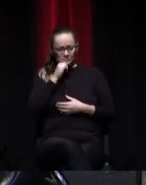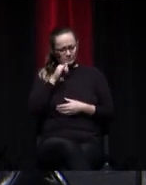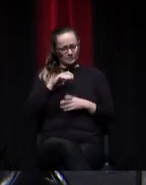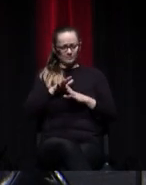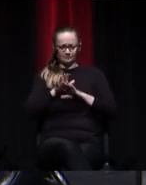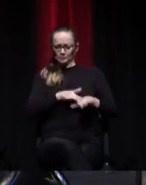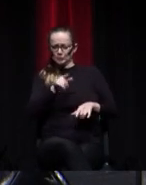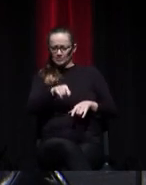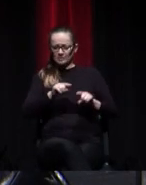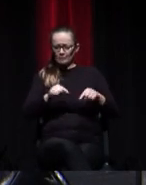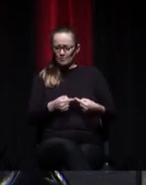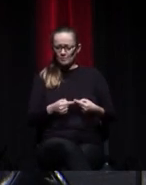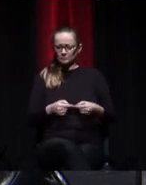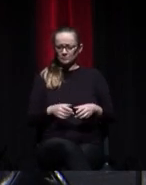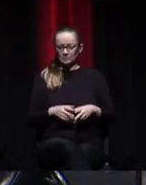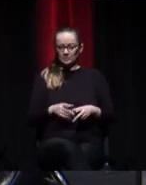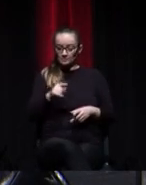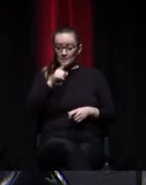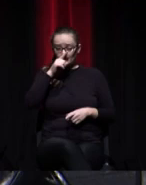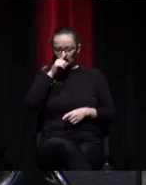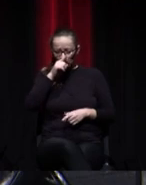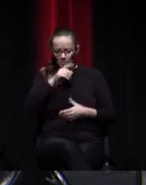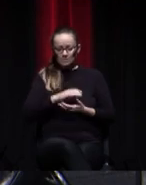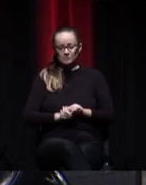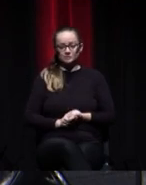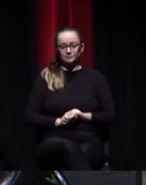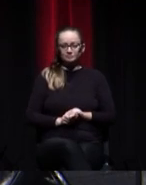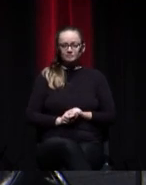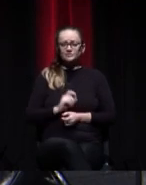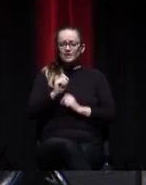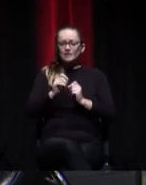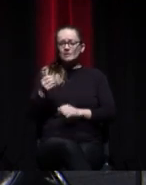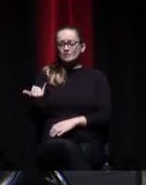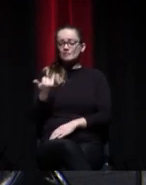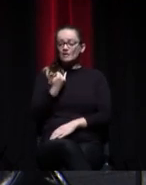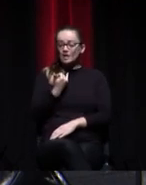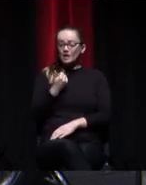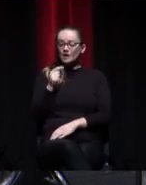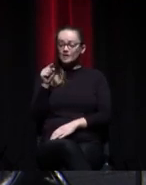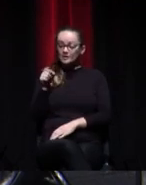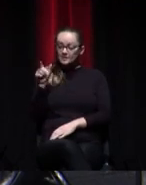This thing doesn't have a concession. Who'll say, then, that this effect of media